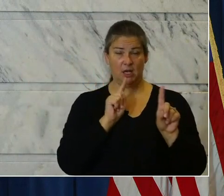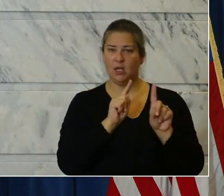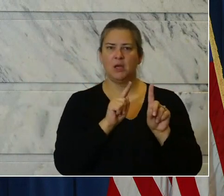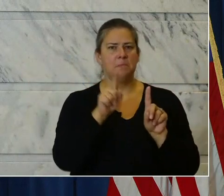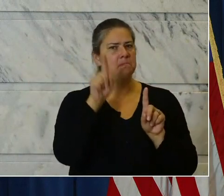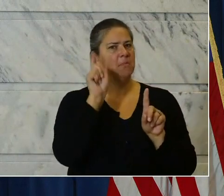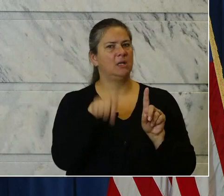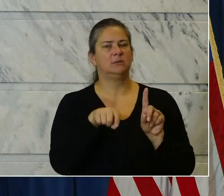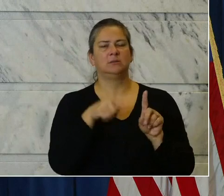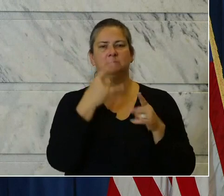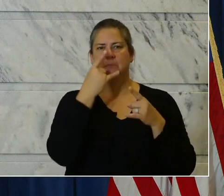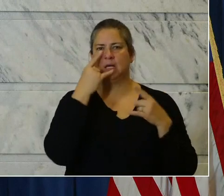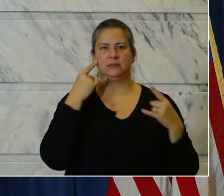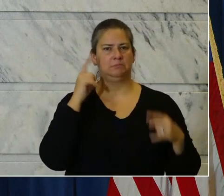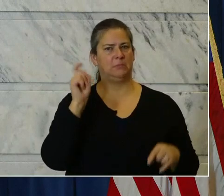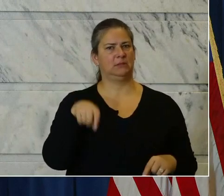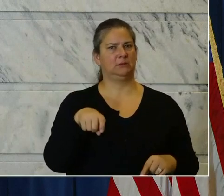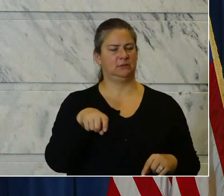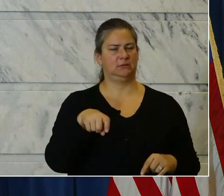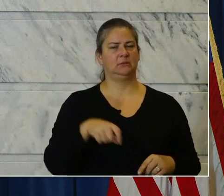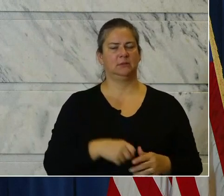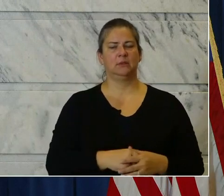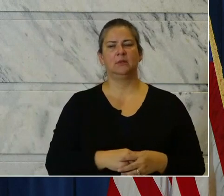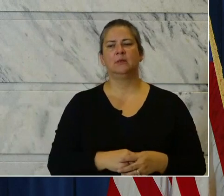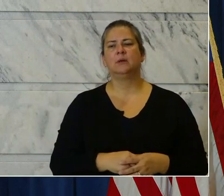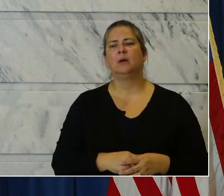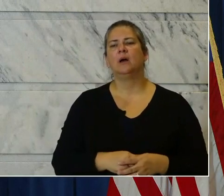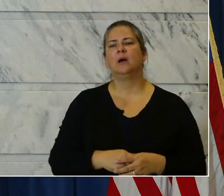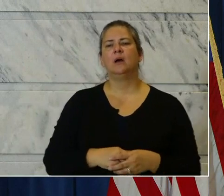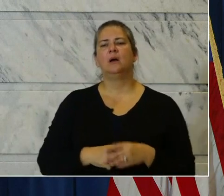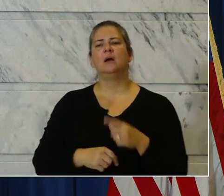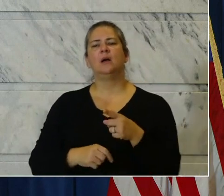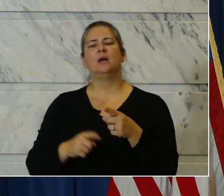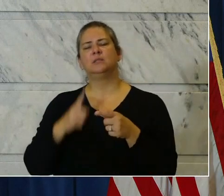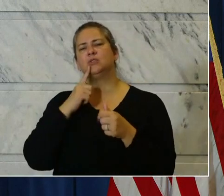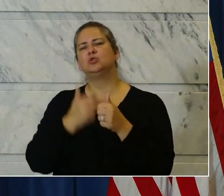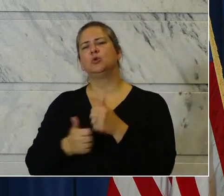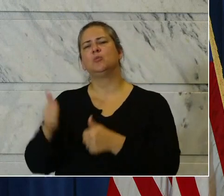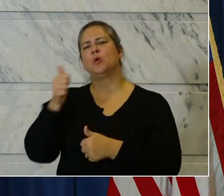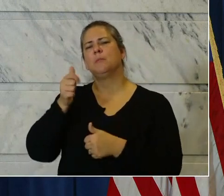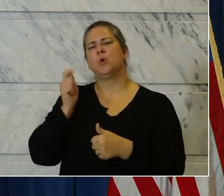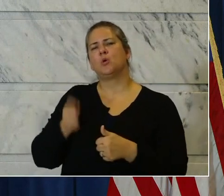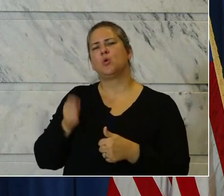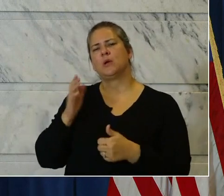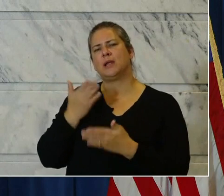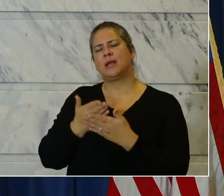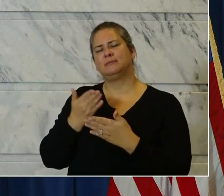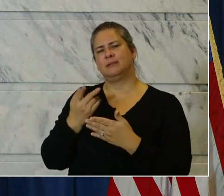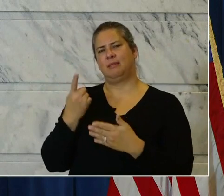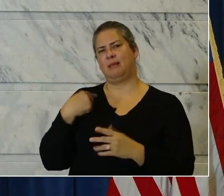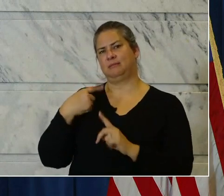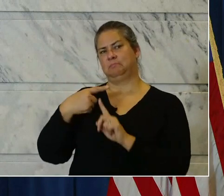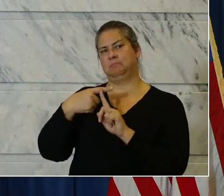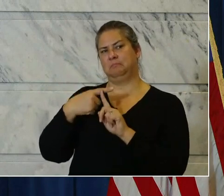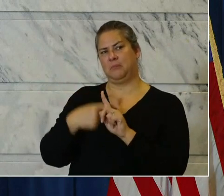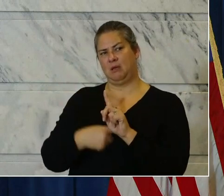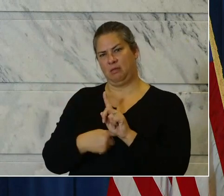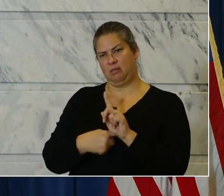SOMEBODY. YOU NEED TO PUT ON.